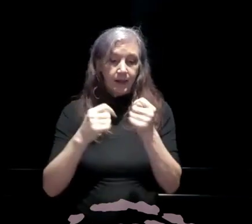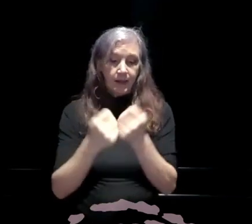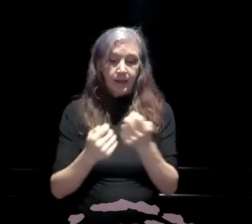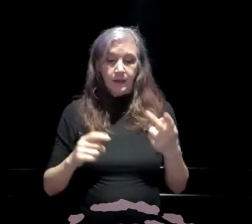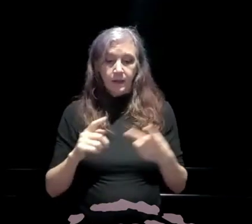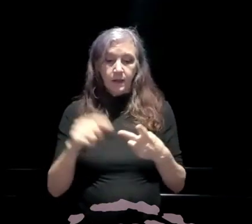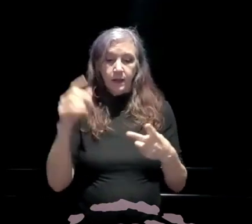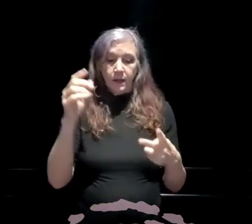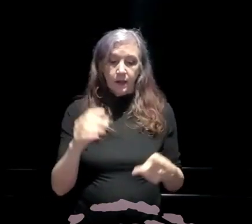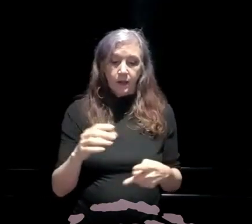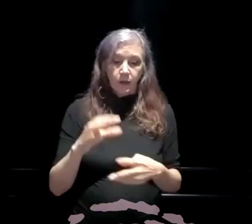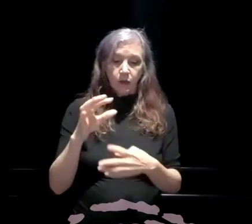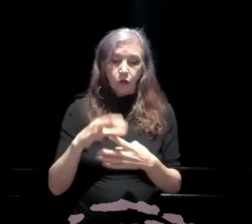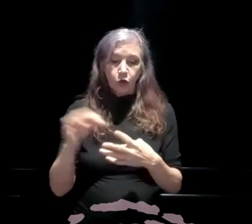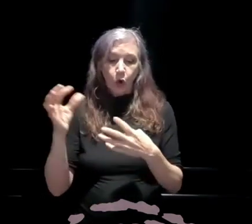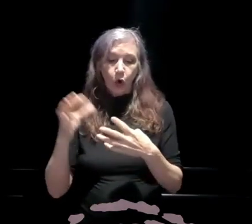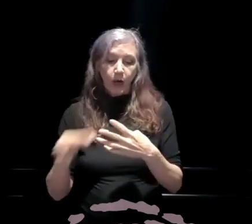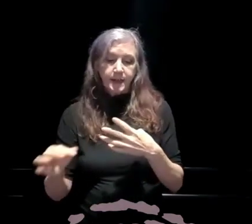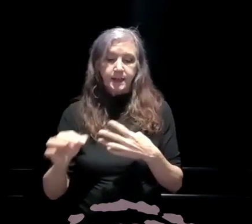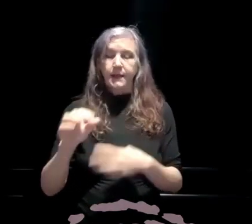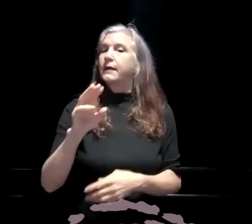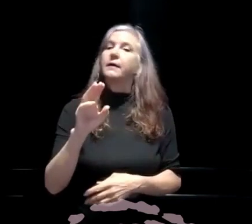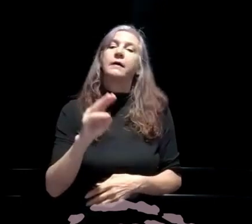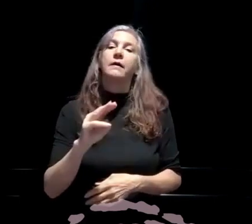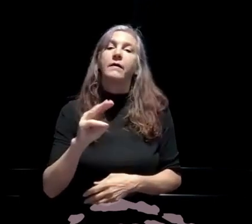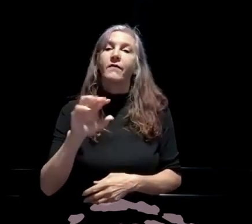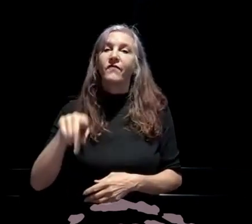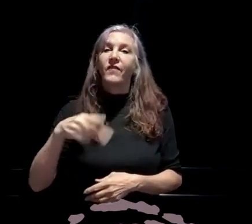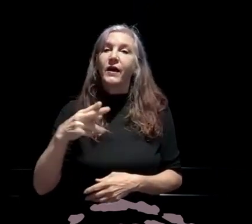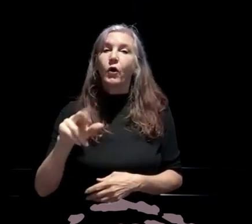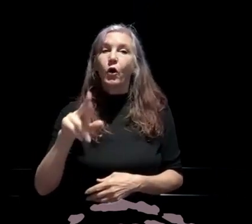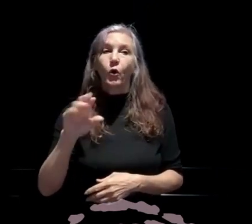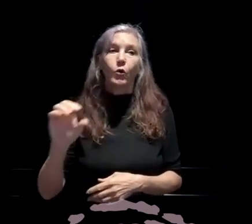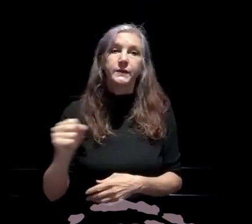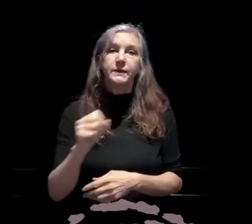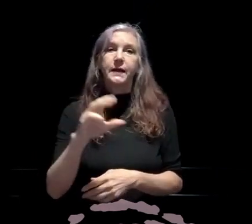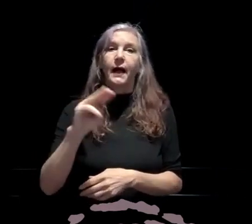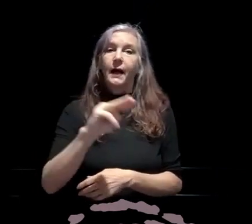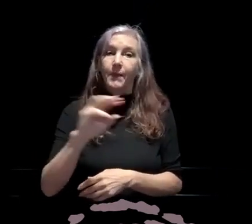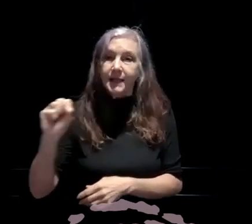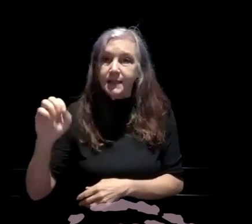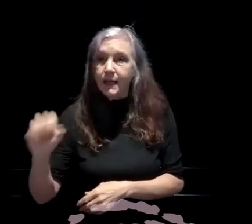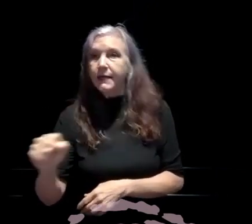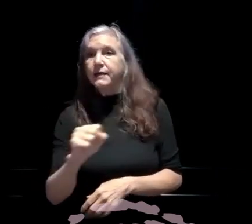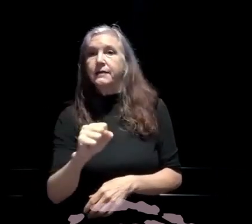Choice, Intersect Financial, MSS, Pharaohs, Employee Benefits.